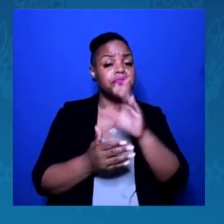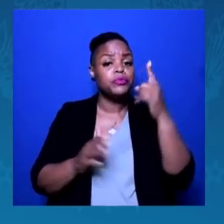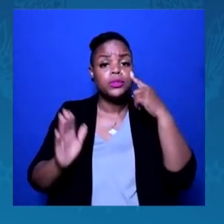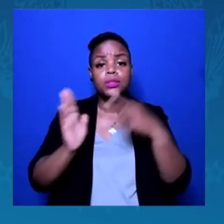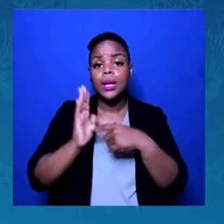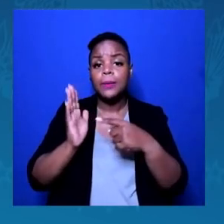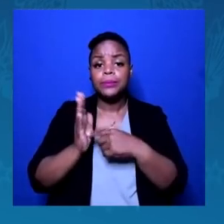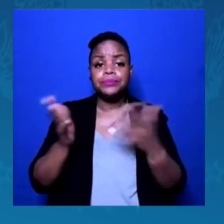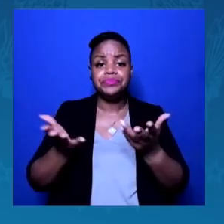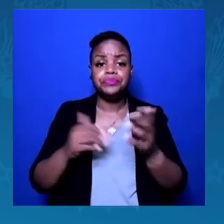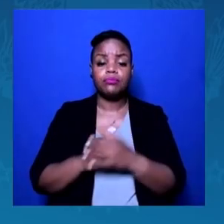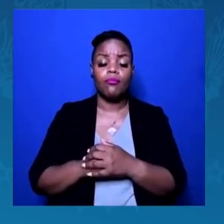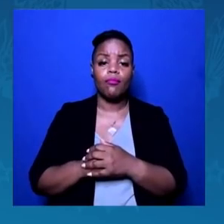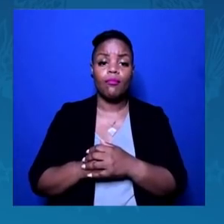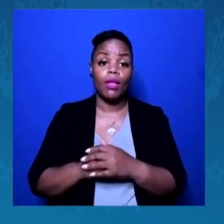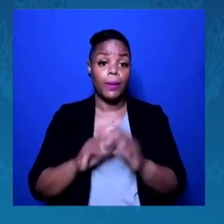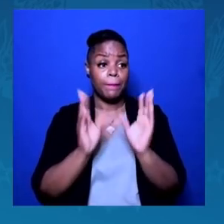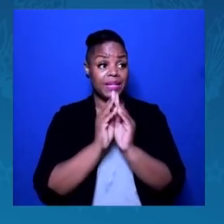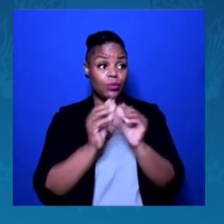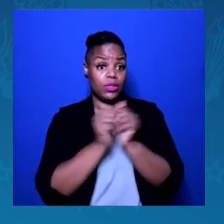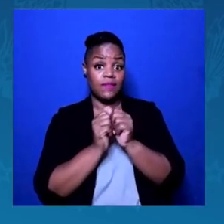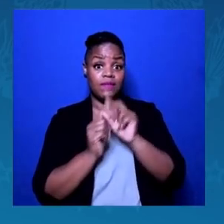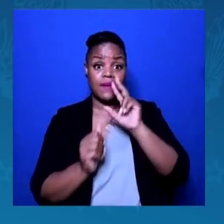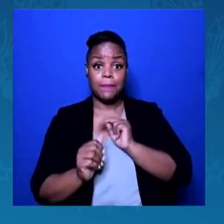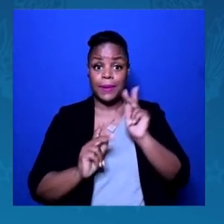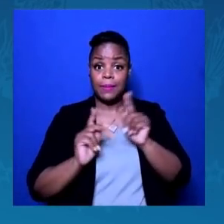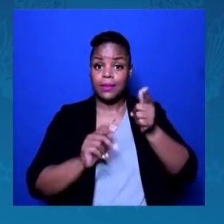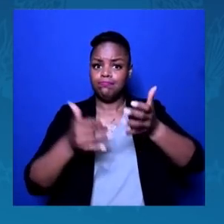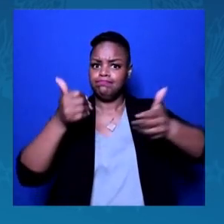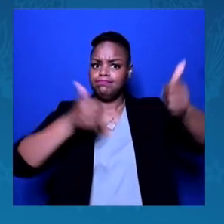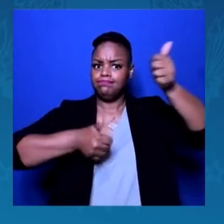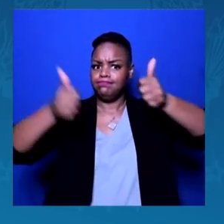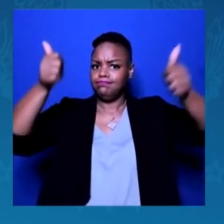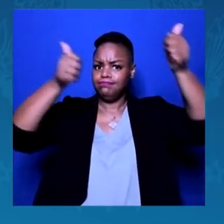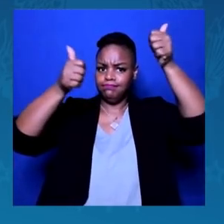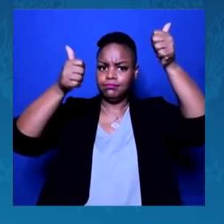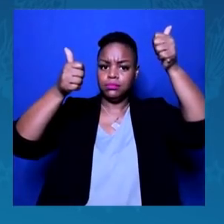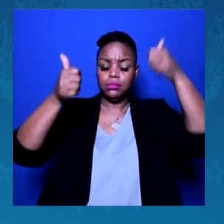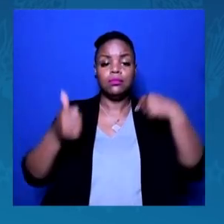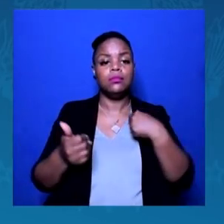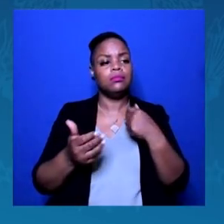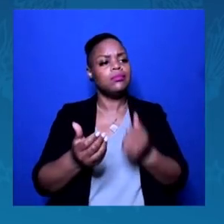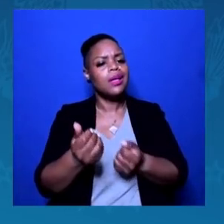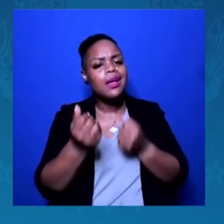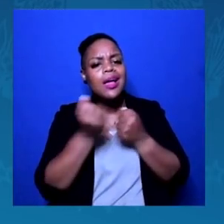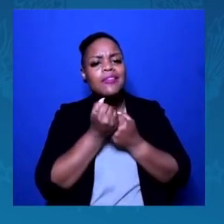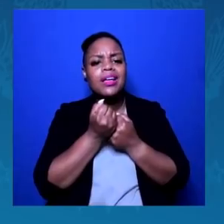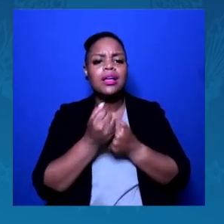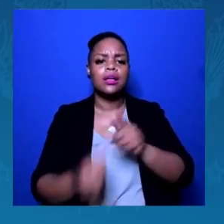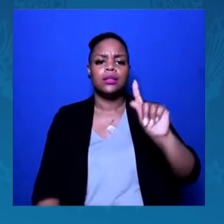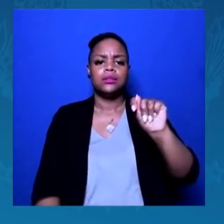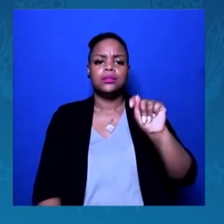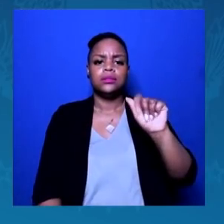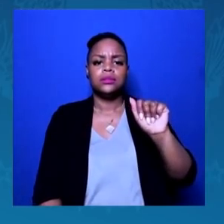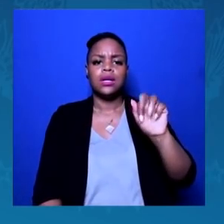I advocated for a reduction of tariffs on American agricultural goods. And there was a positive reaction.